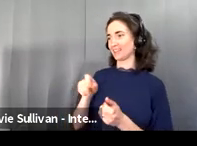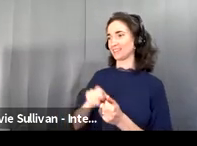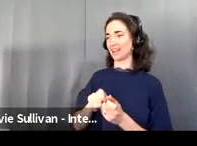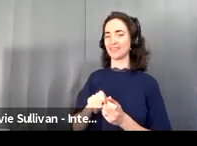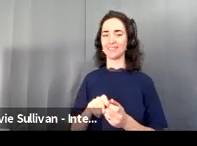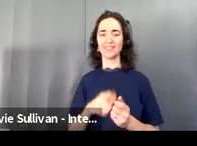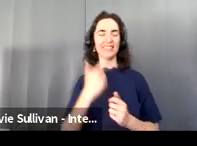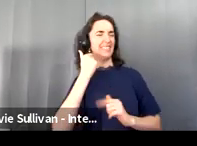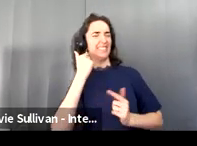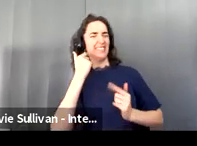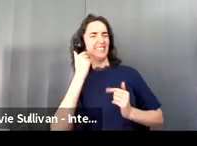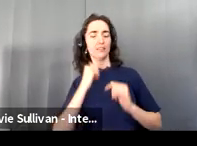Yeah.